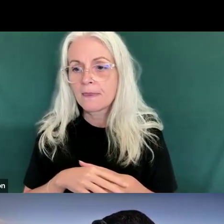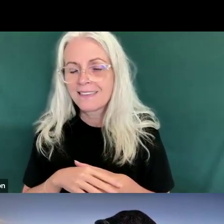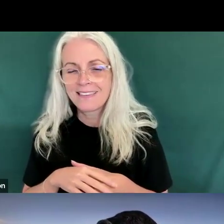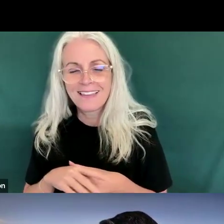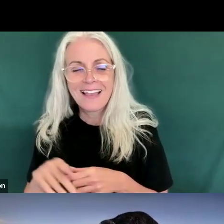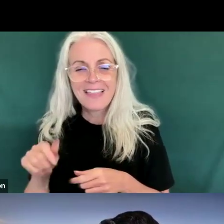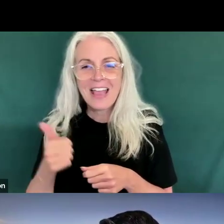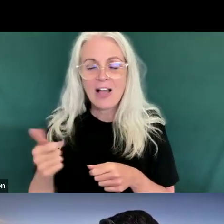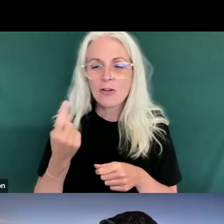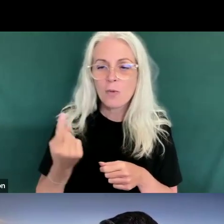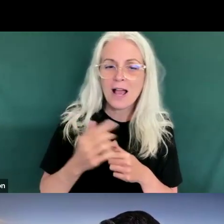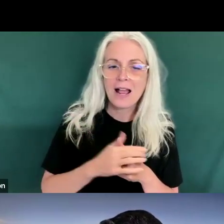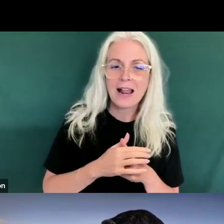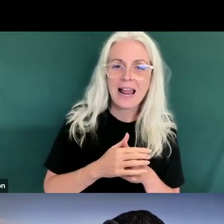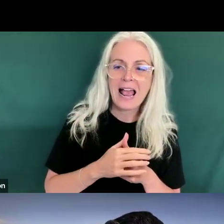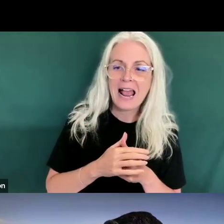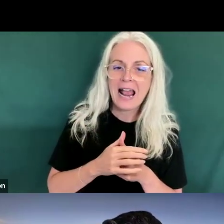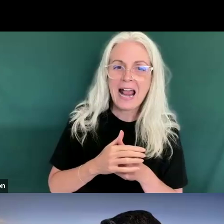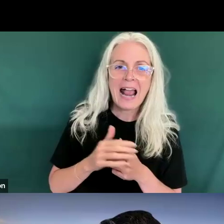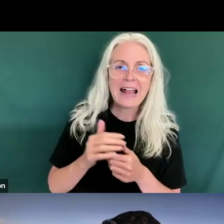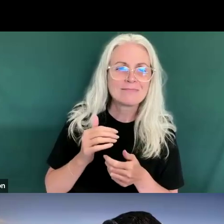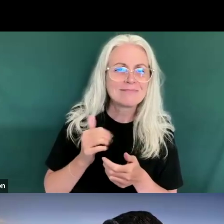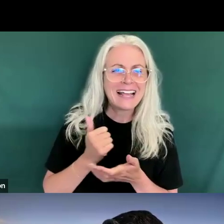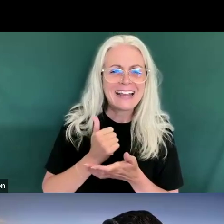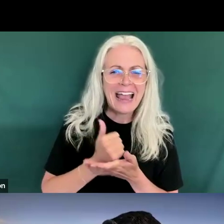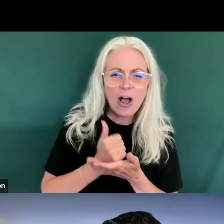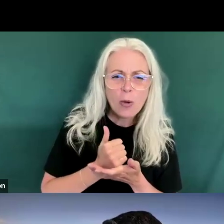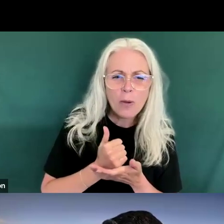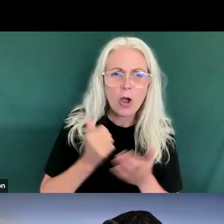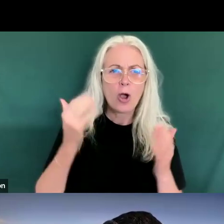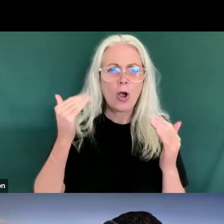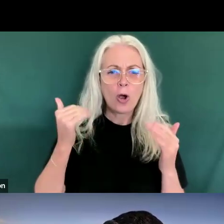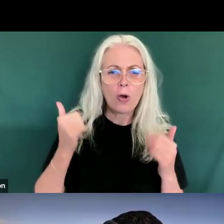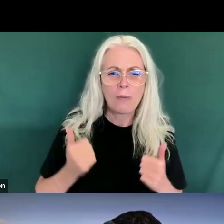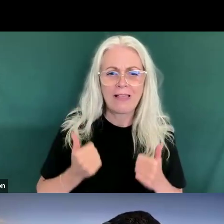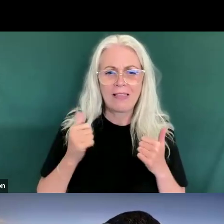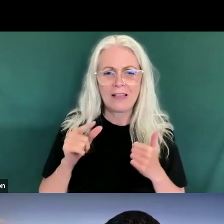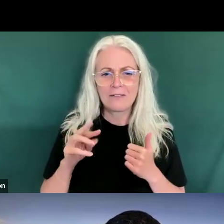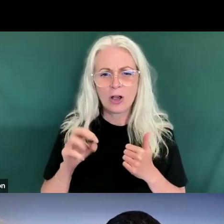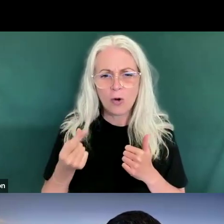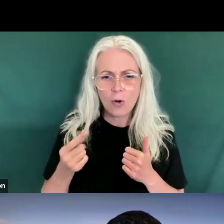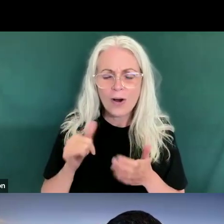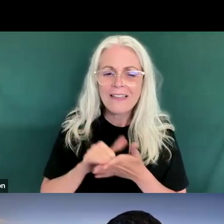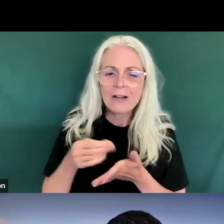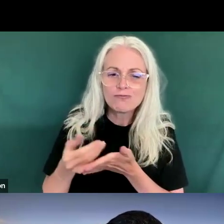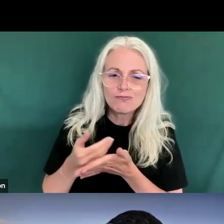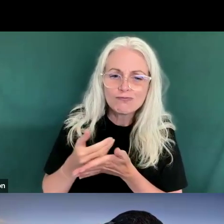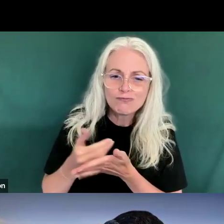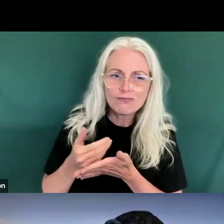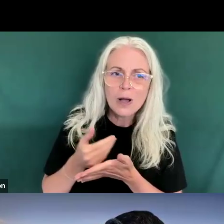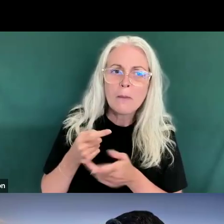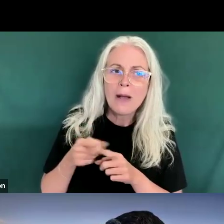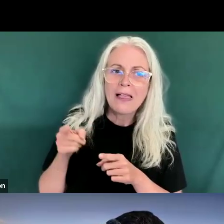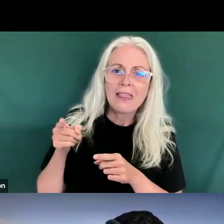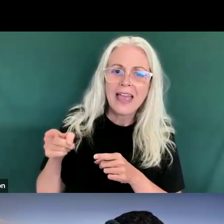And then the other one is HelpHopeLive.org. And that one is a fundraising, but they help you